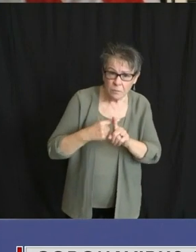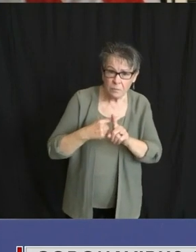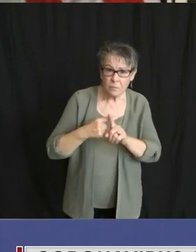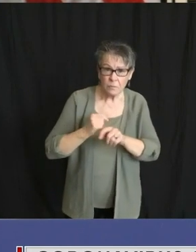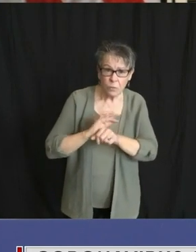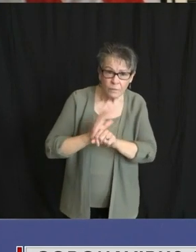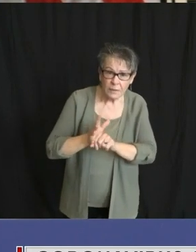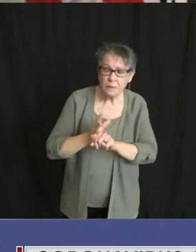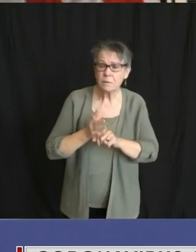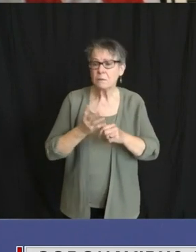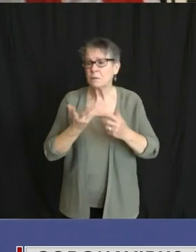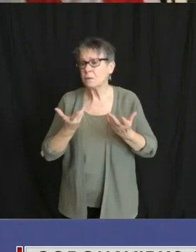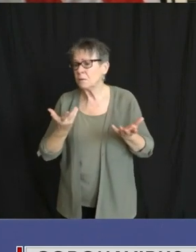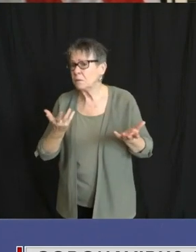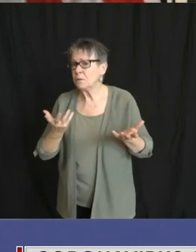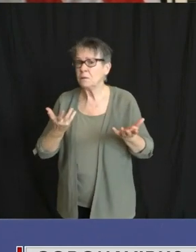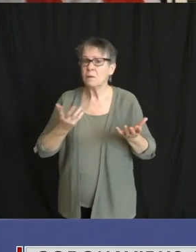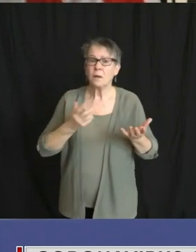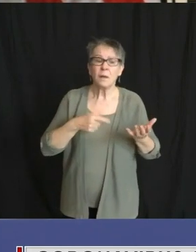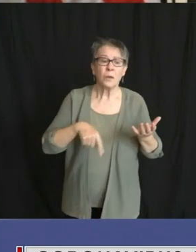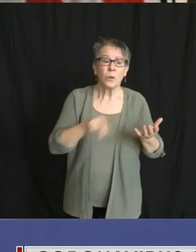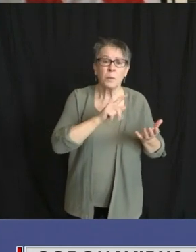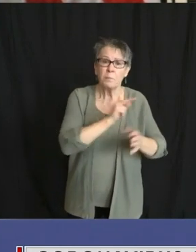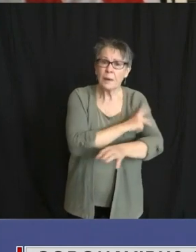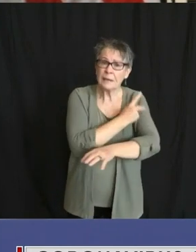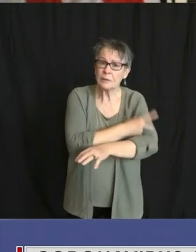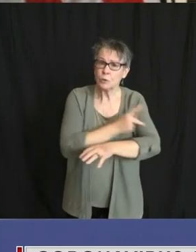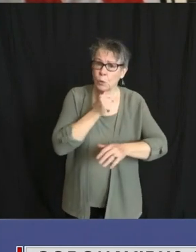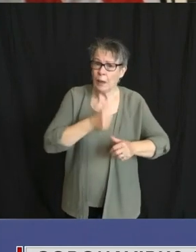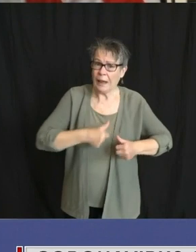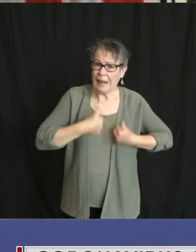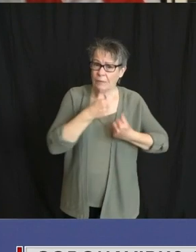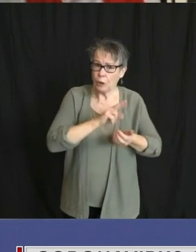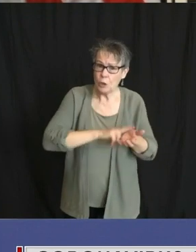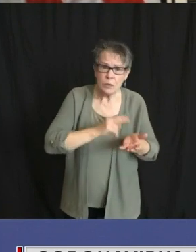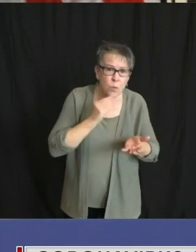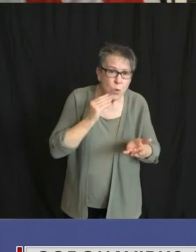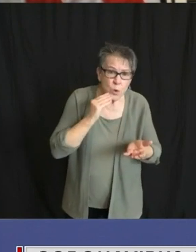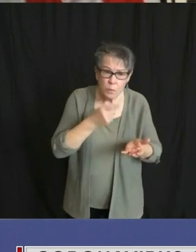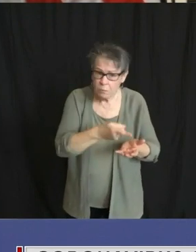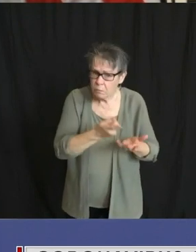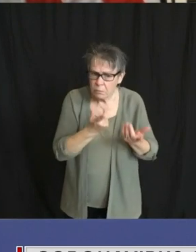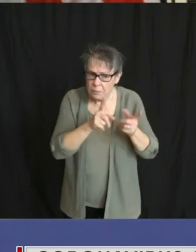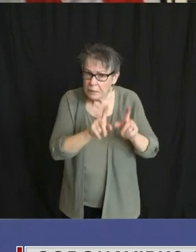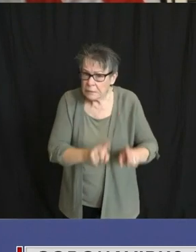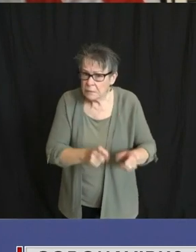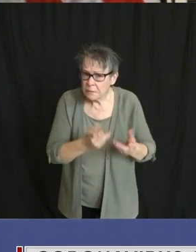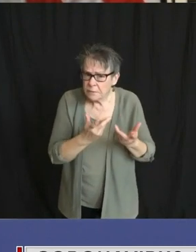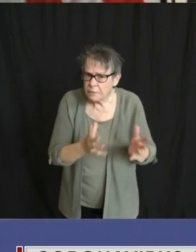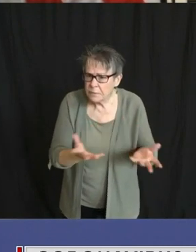OPEN LETTER FROM EDUCATION